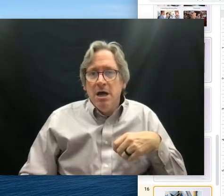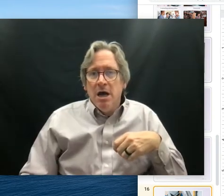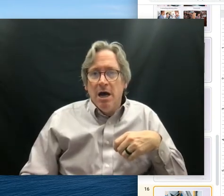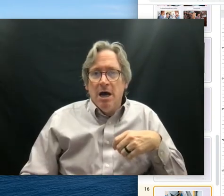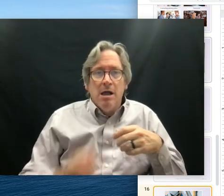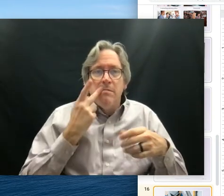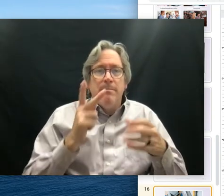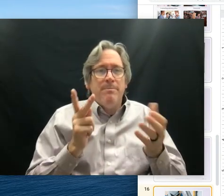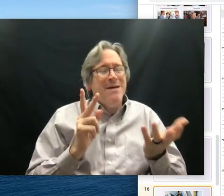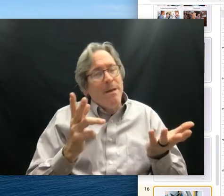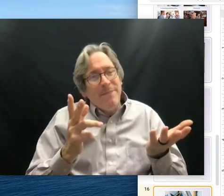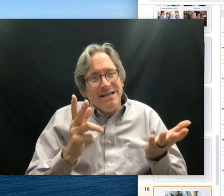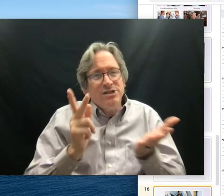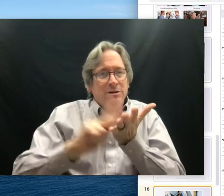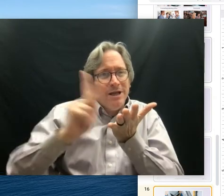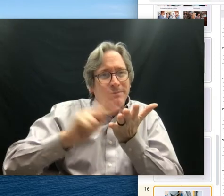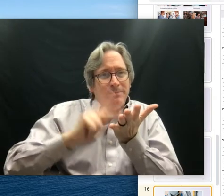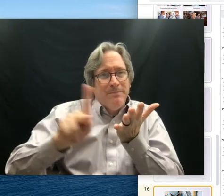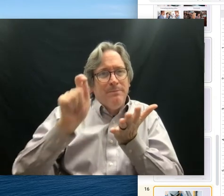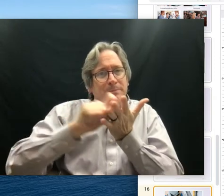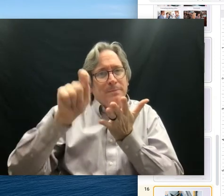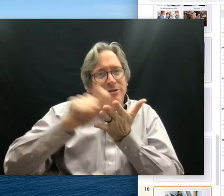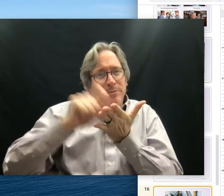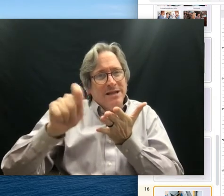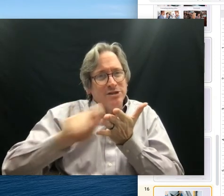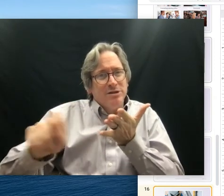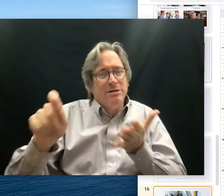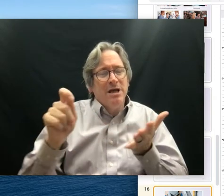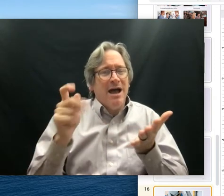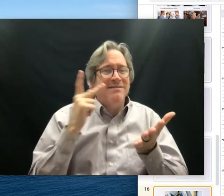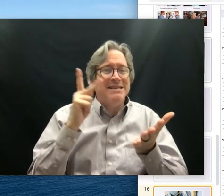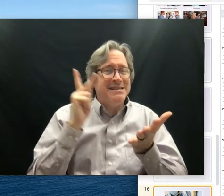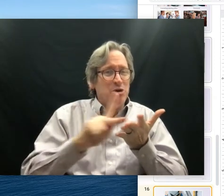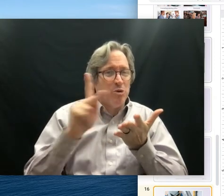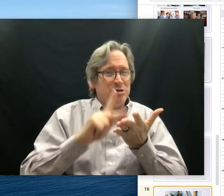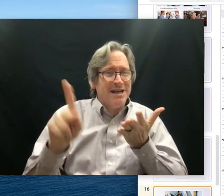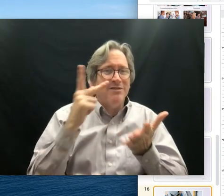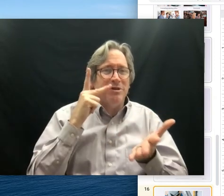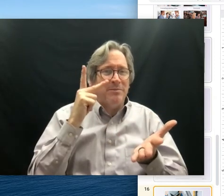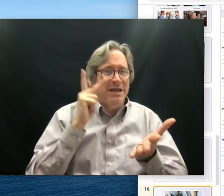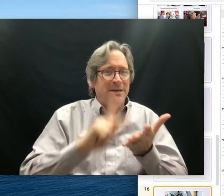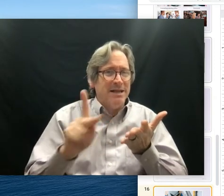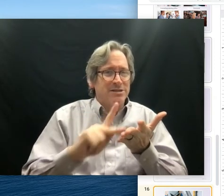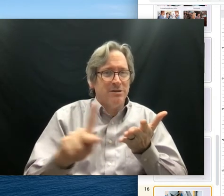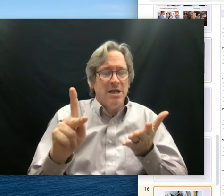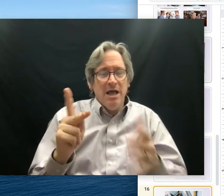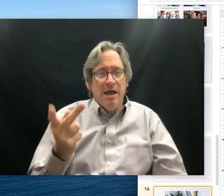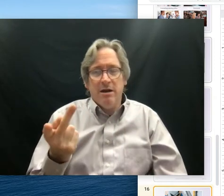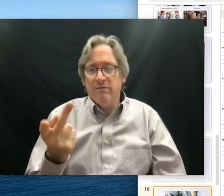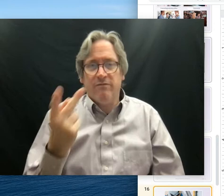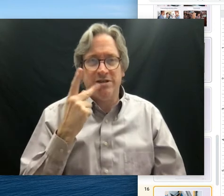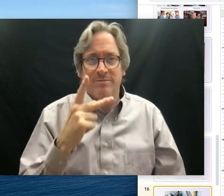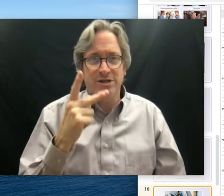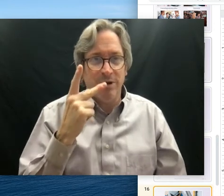uh pencil either pencil this is an older sign with a p pencil and for some reason we always